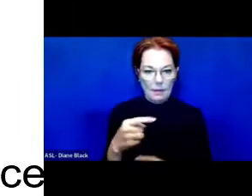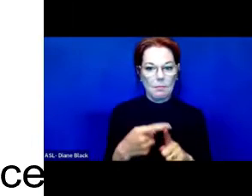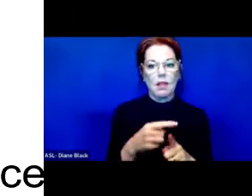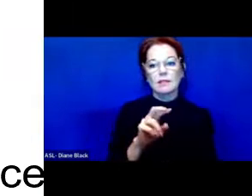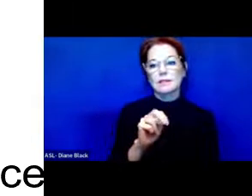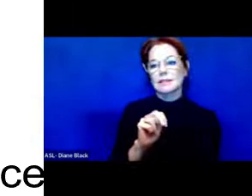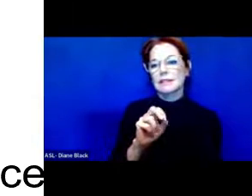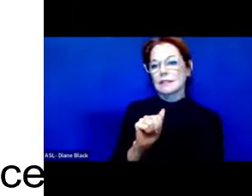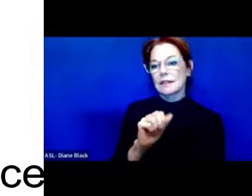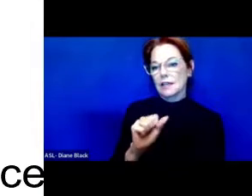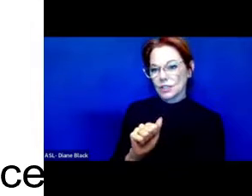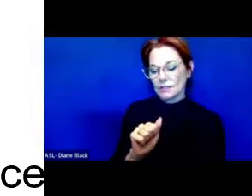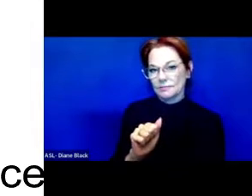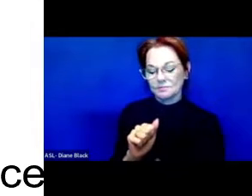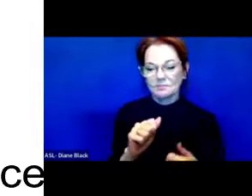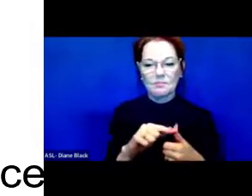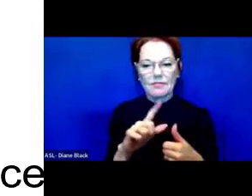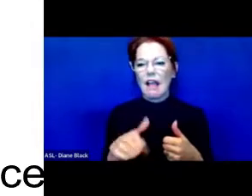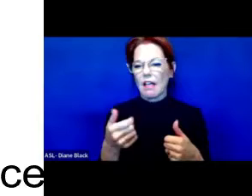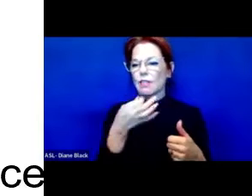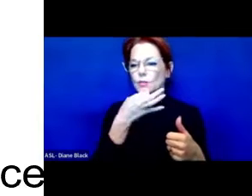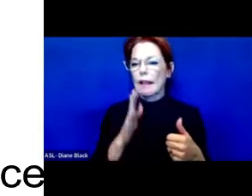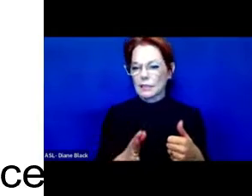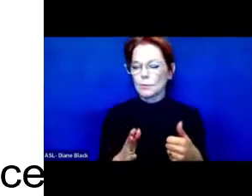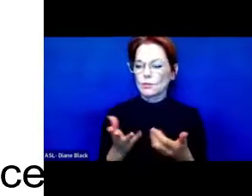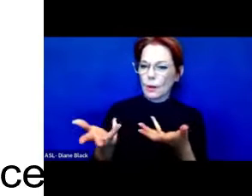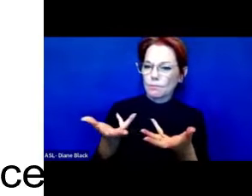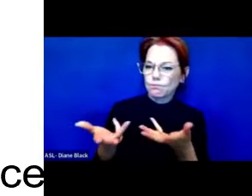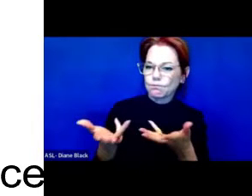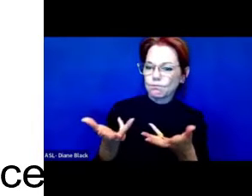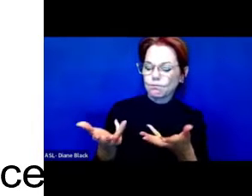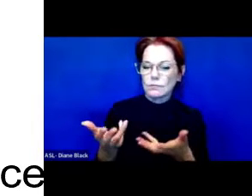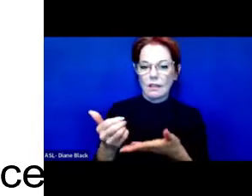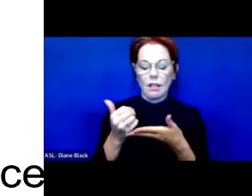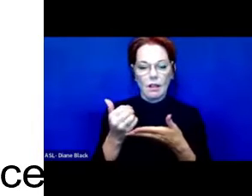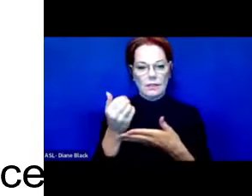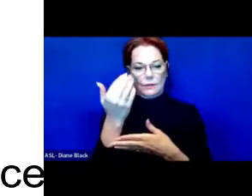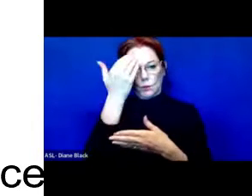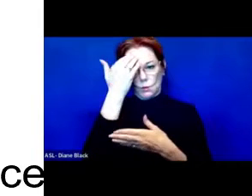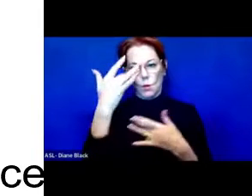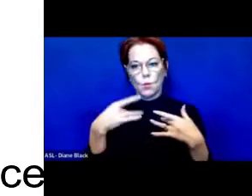and a number of other subject matter experts to really get a handle on what's going on with this issue. And what could be